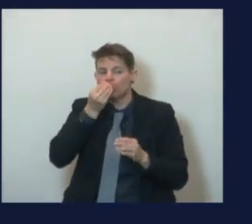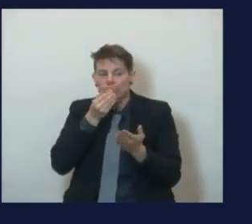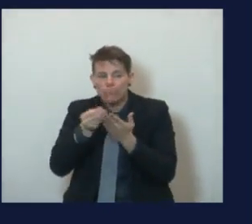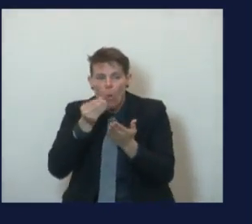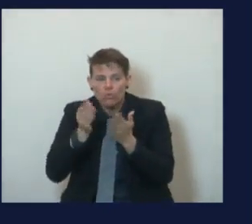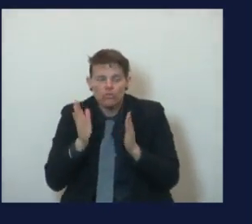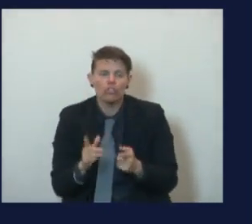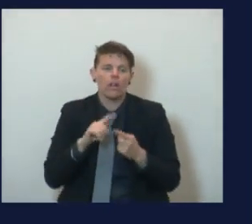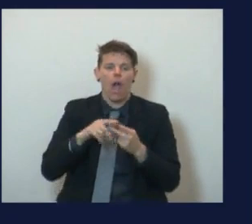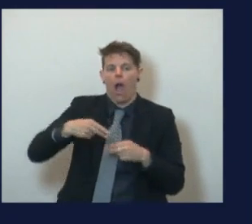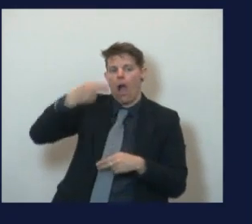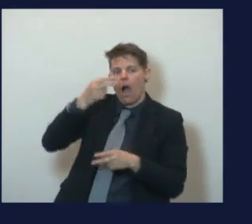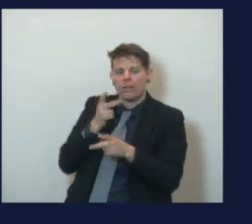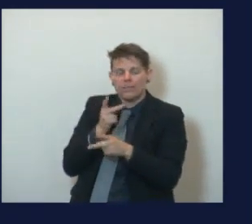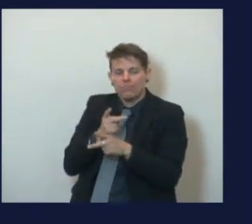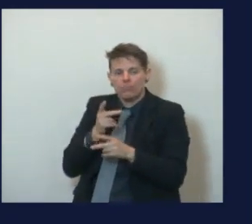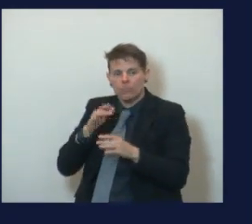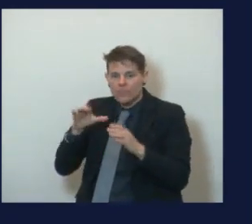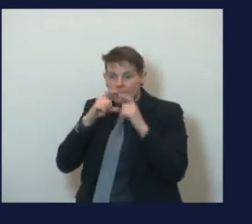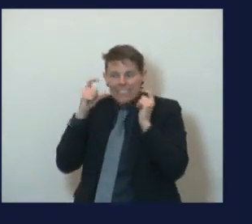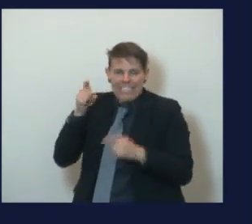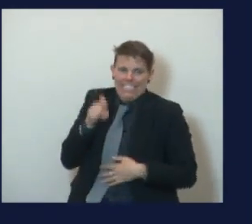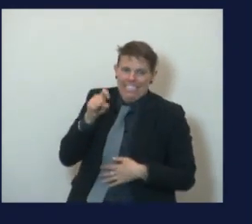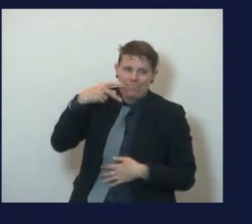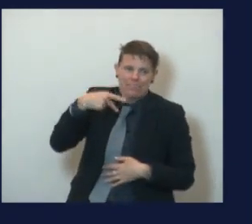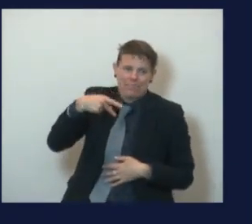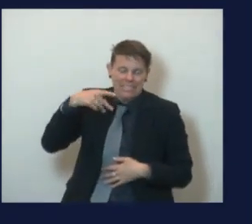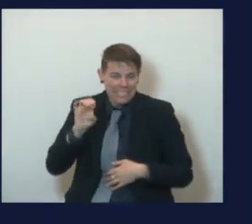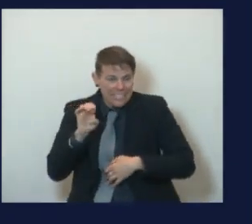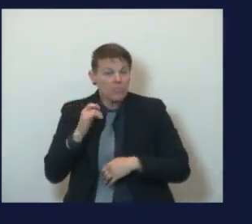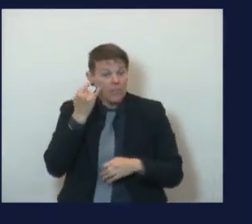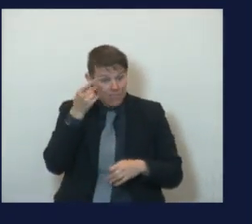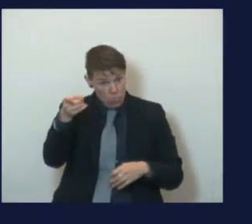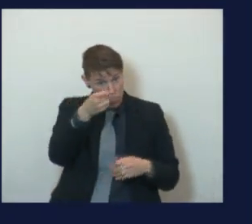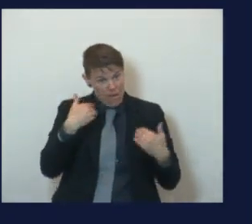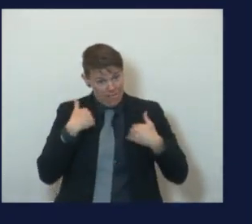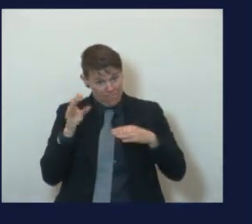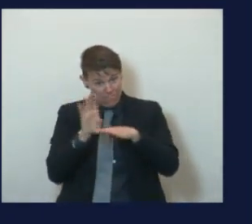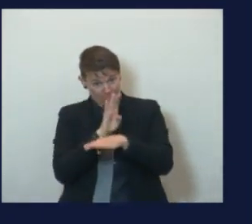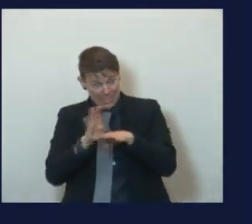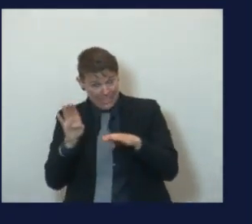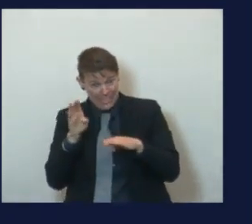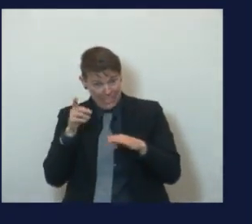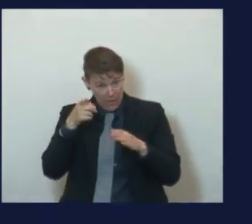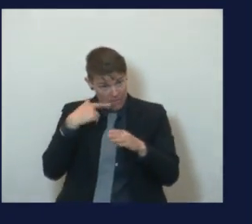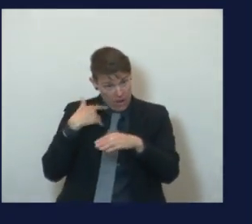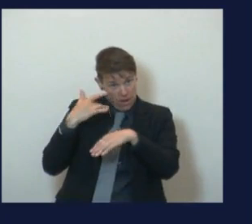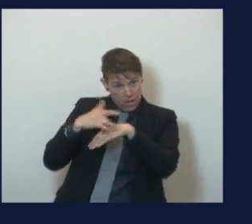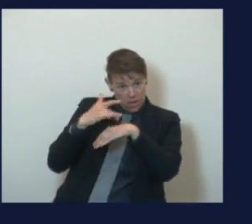PERSONNEL, AND HIGH-RISK ESSENTIAL BUSINESSES LIKE GROCERY STORES, CHILDCARE WORKERS. WE NEED TO BE REALLY CAREFUL ABOUT THIS.